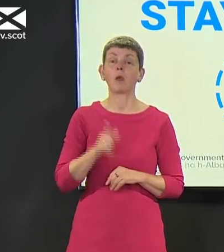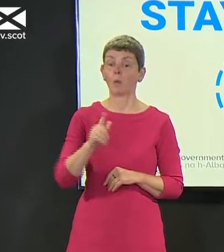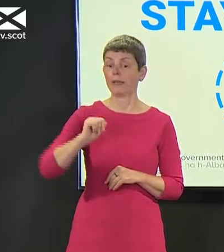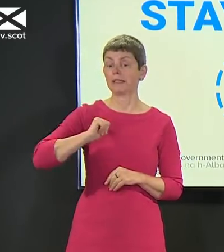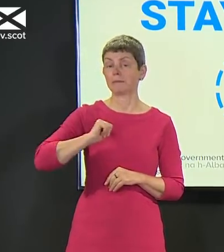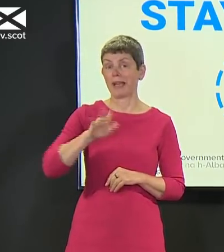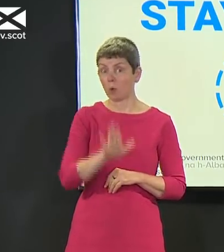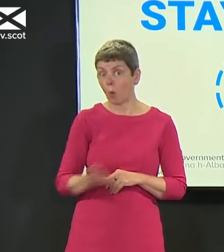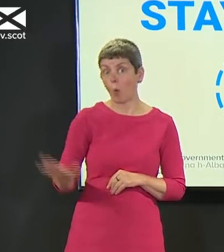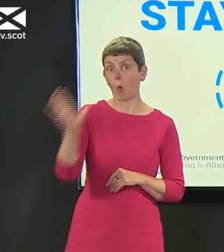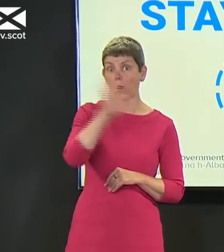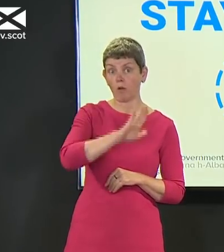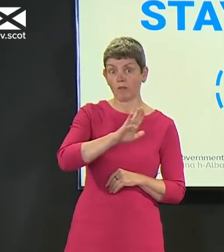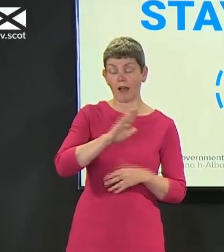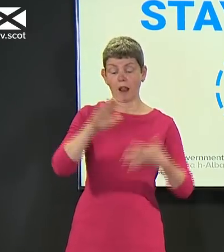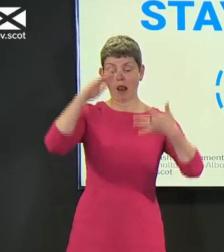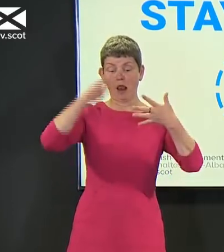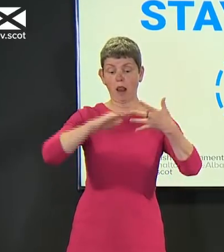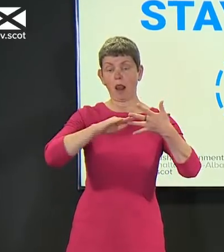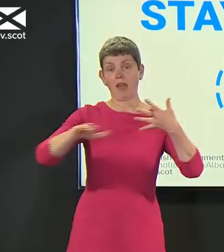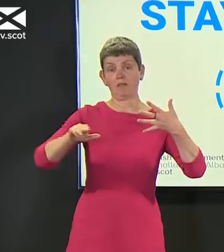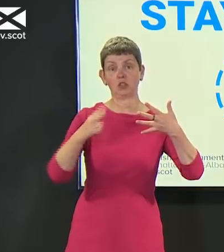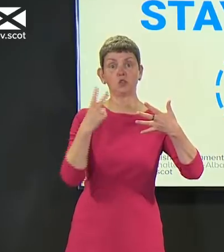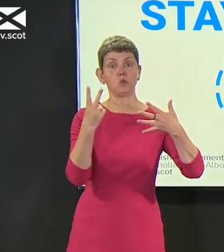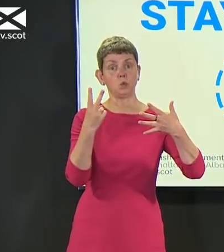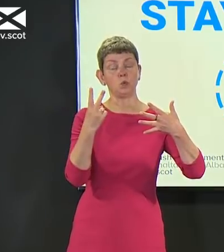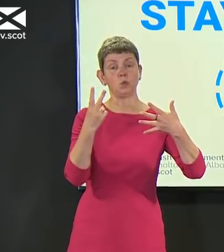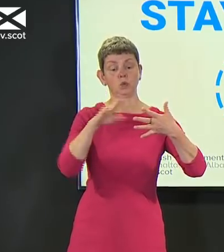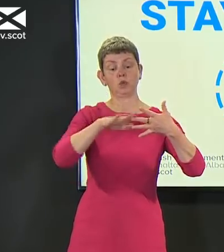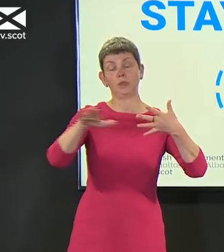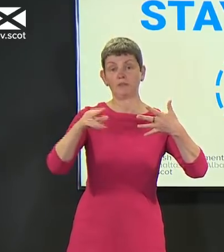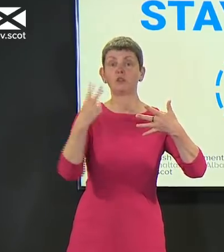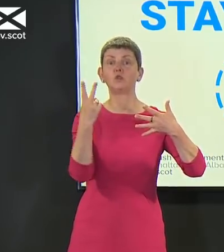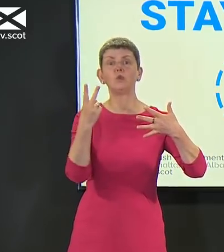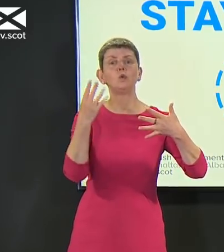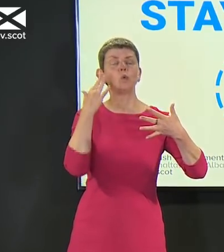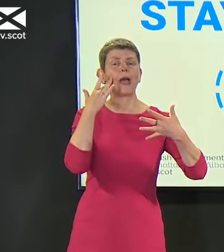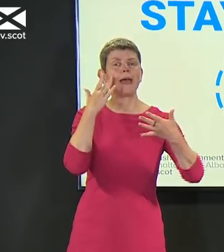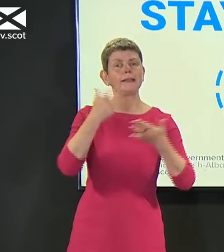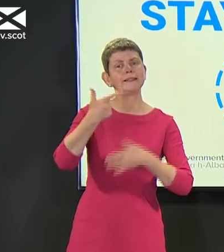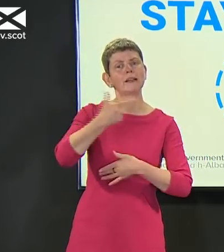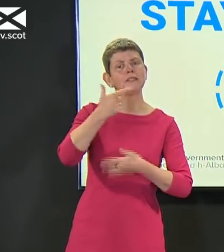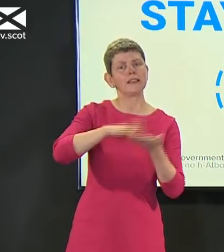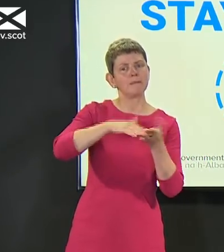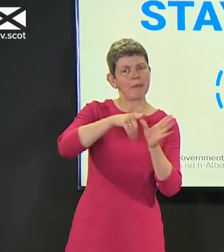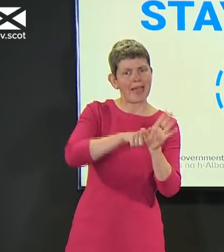move to at least level two on the 17th of may then to level one in early June and to level